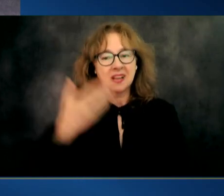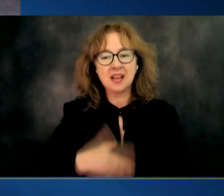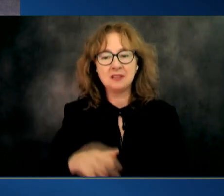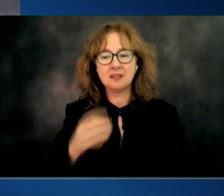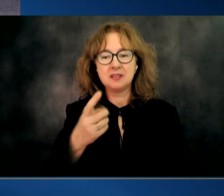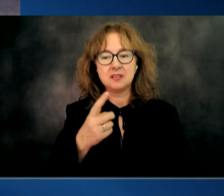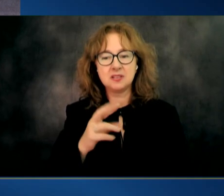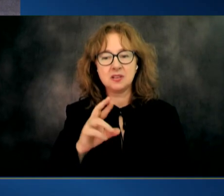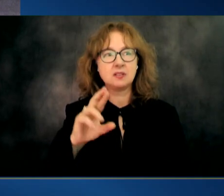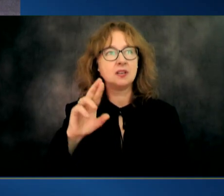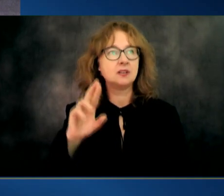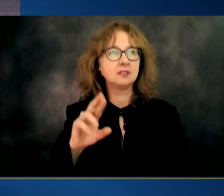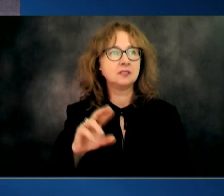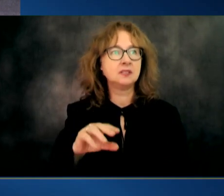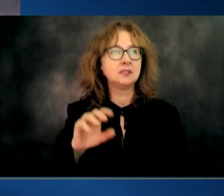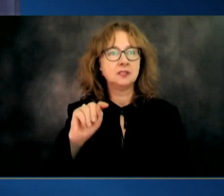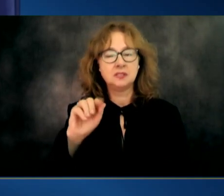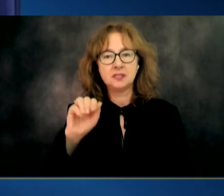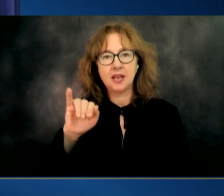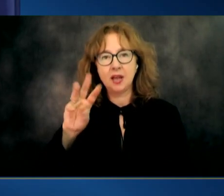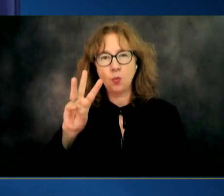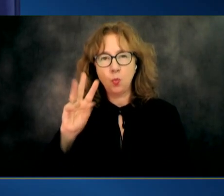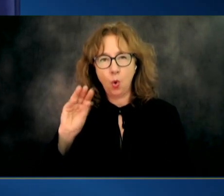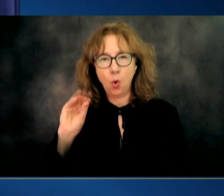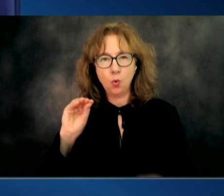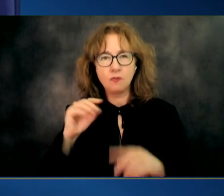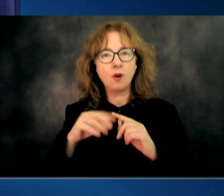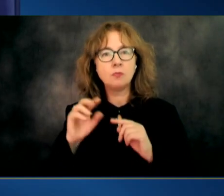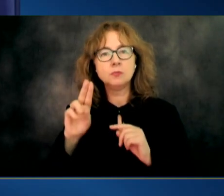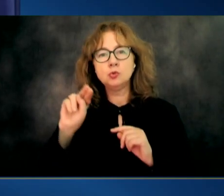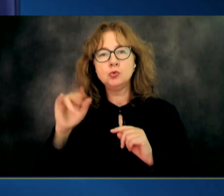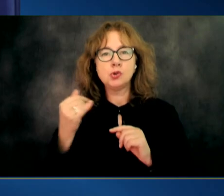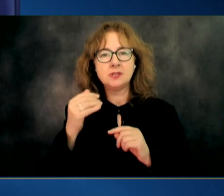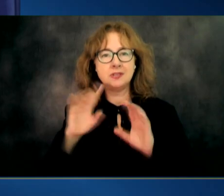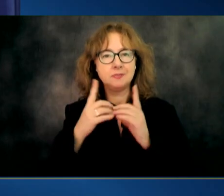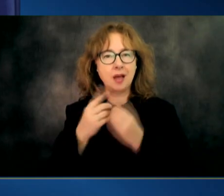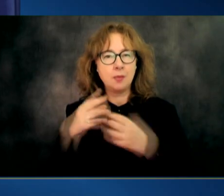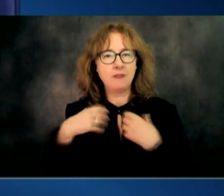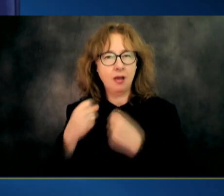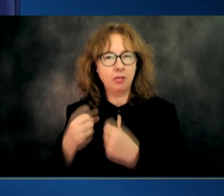Omolola Taiwo from the New Jersey Department of Health. I'm here to talk about a pilot